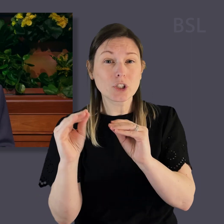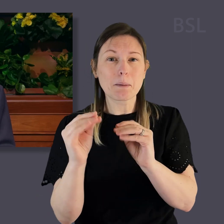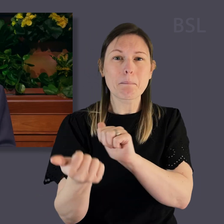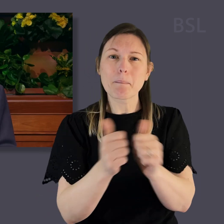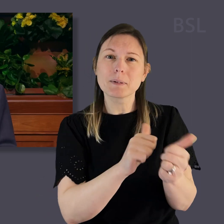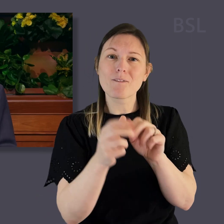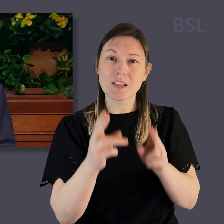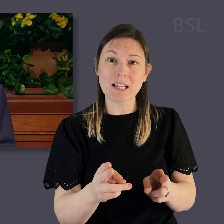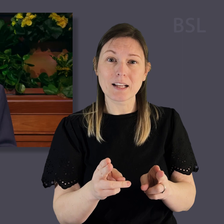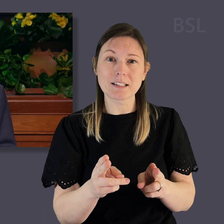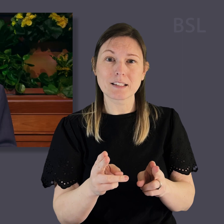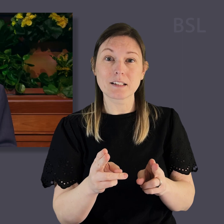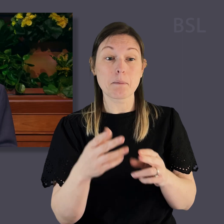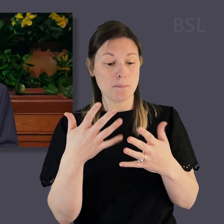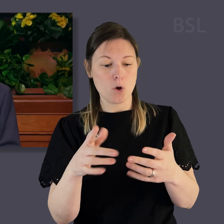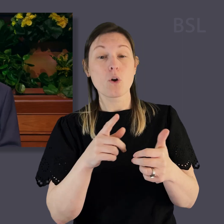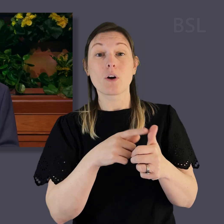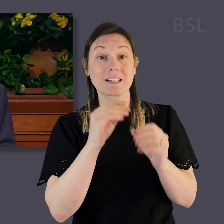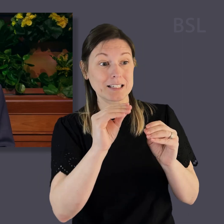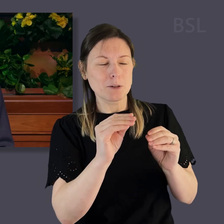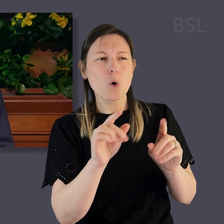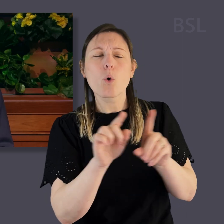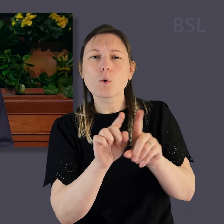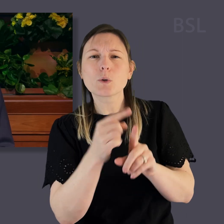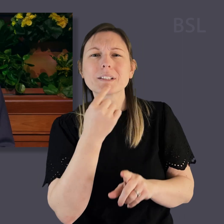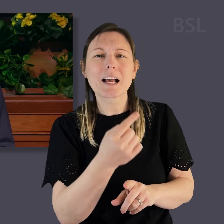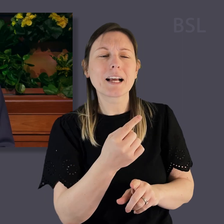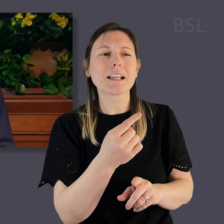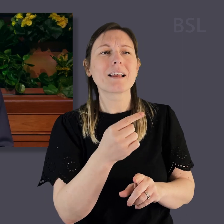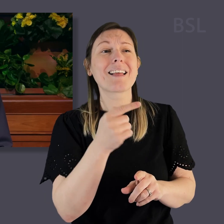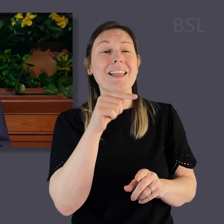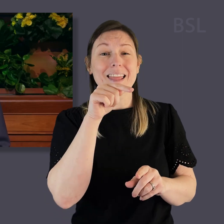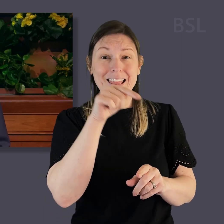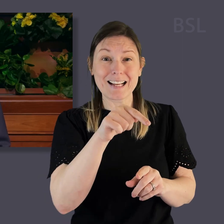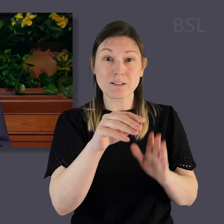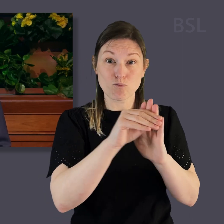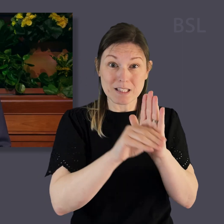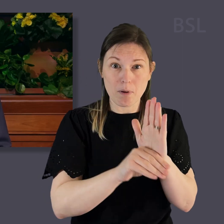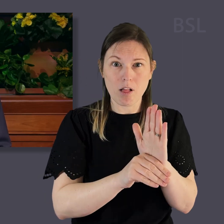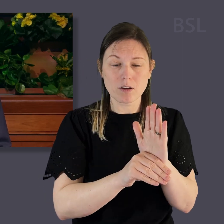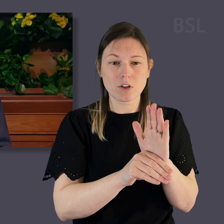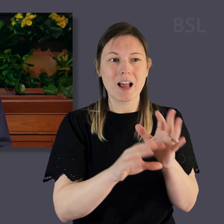he revealed another great truth. He taught, "let me assure you that these are principles in relation